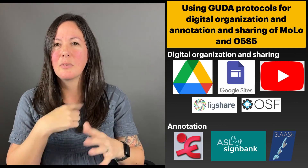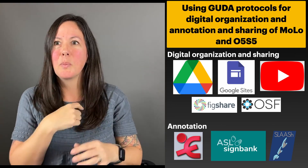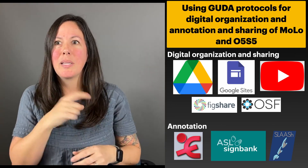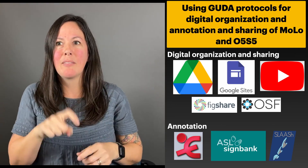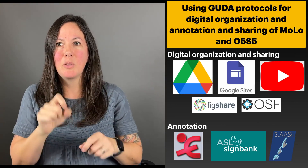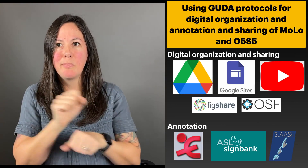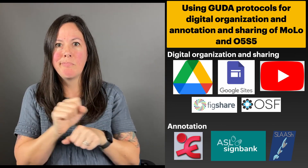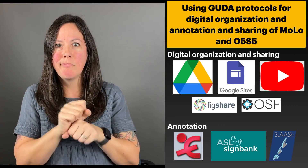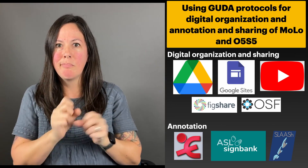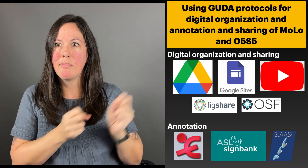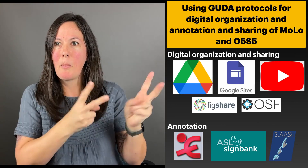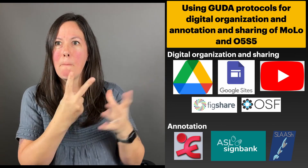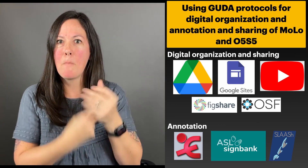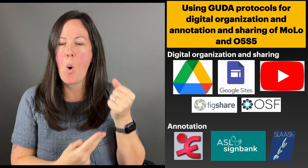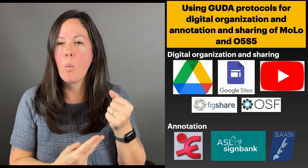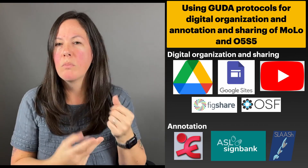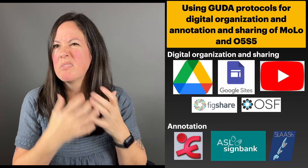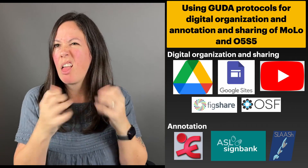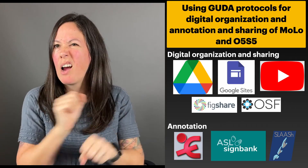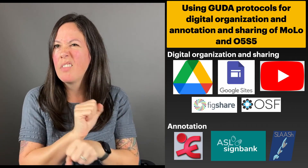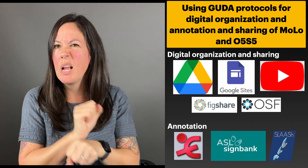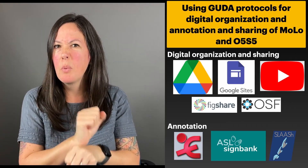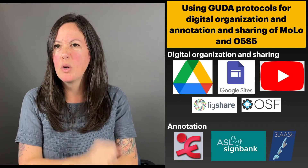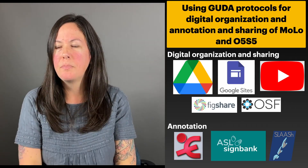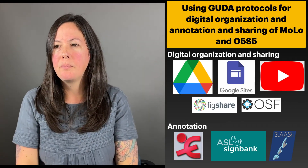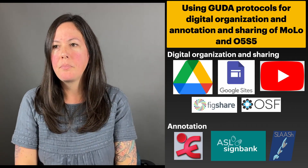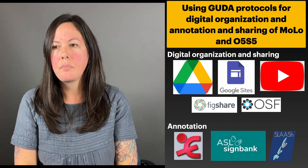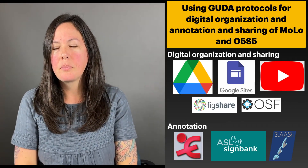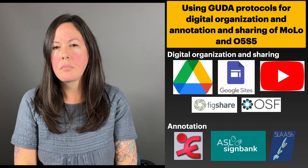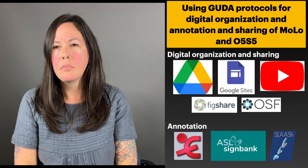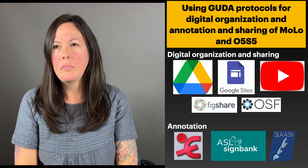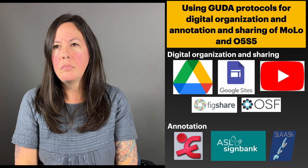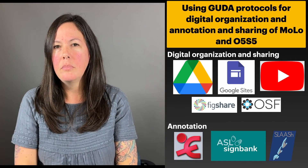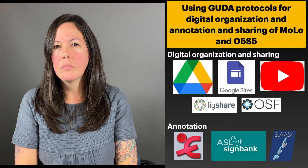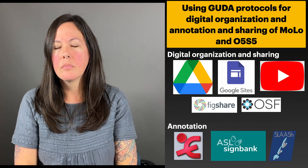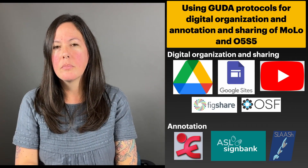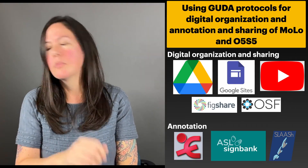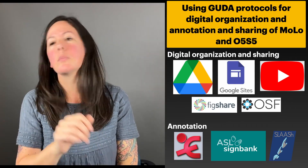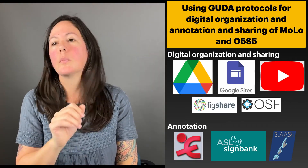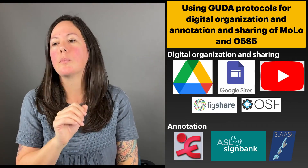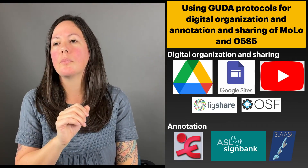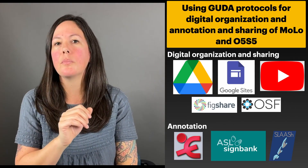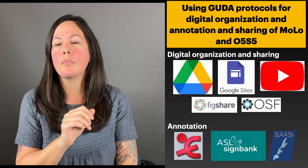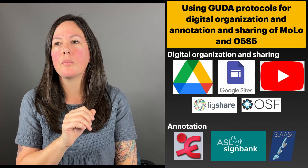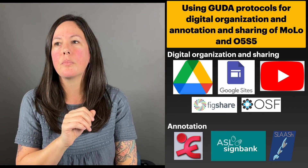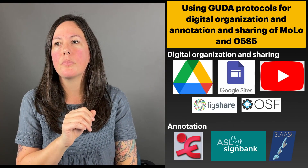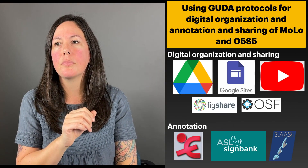using fig share and OSF where it's a lot of Labor that's required in order